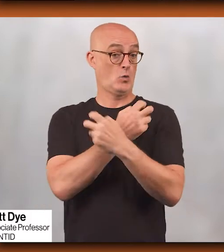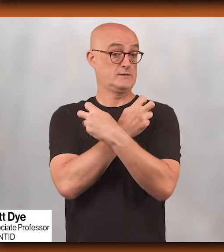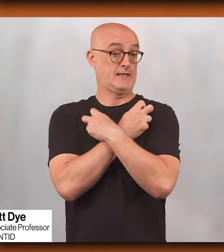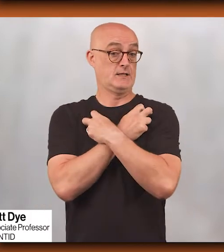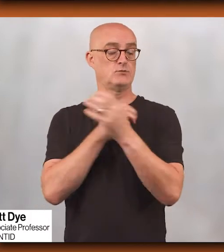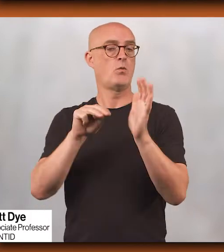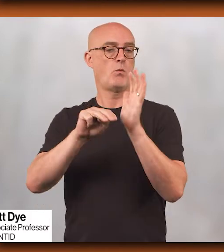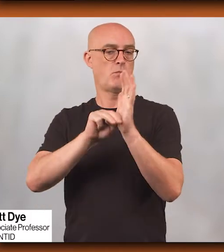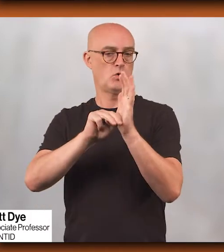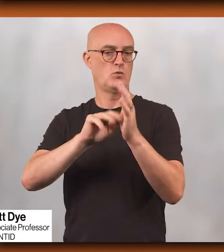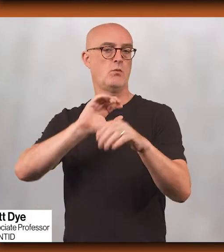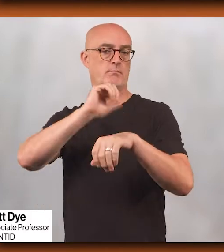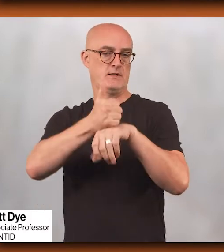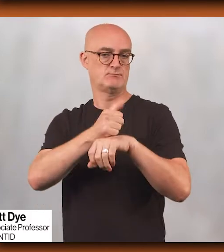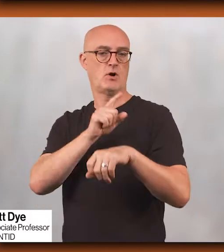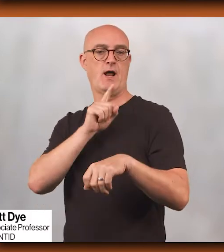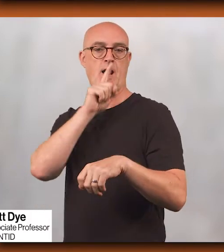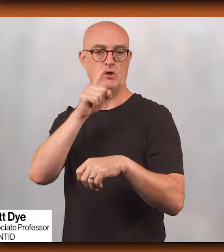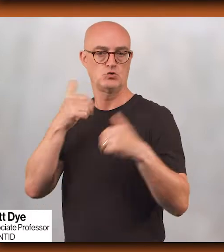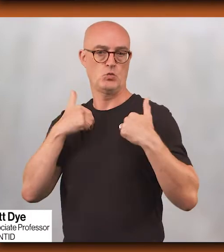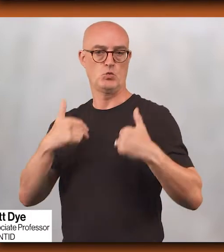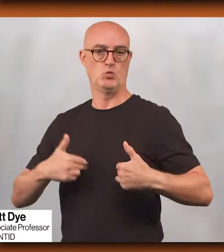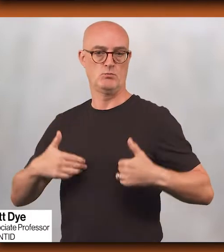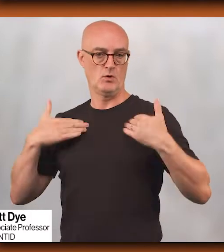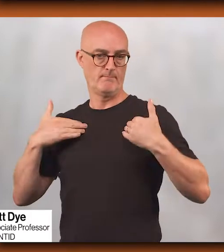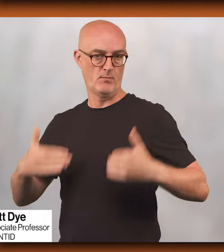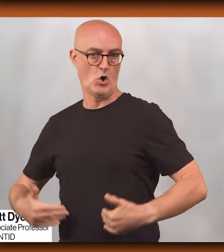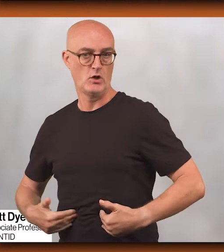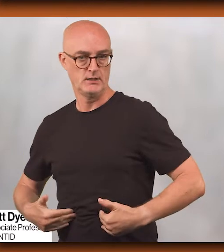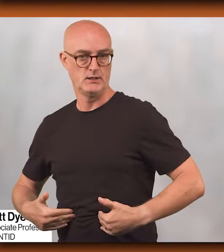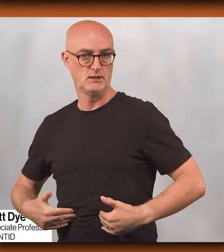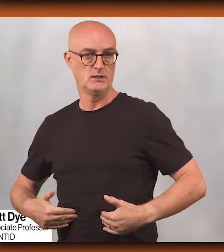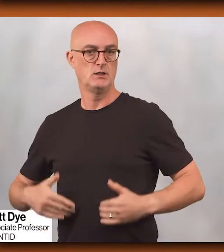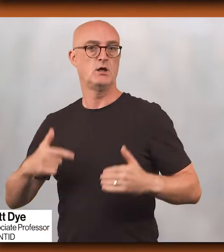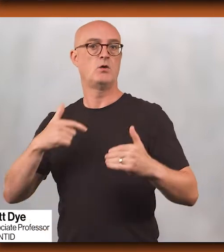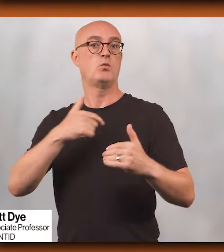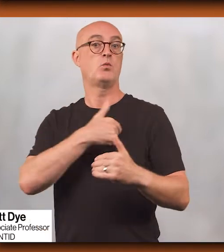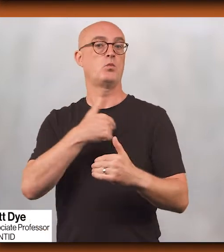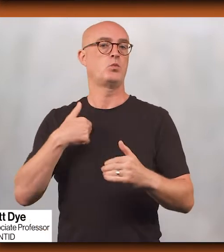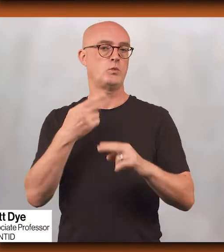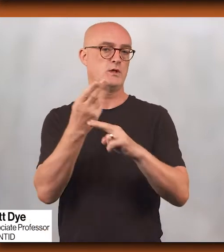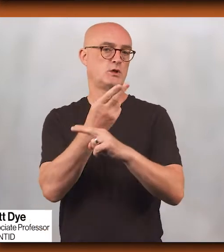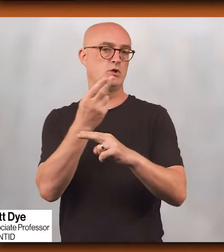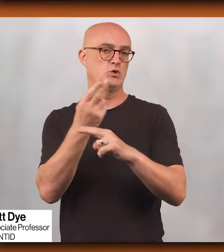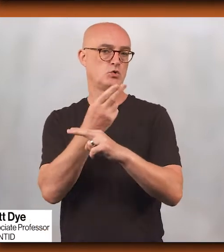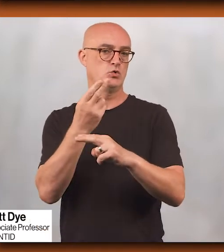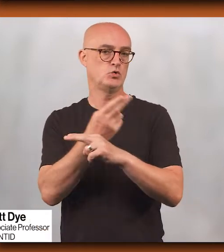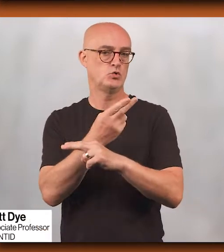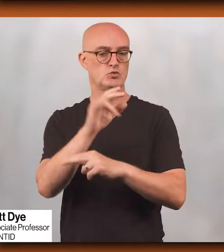to have realistic proportions, and then we input it to our system, and then we use a well-known algorithm